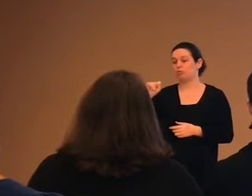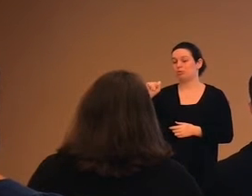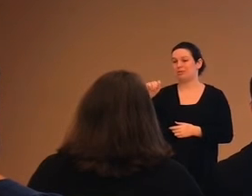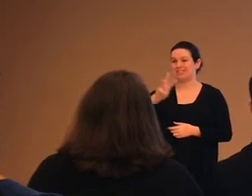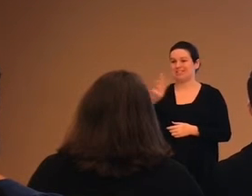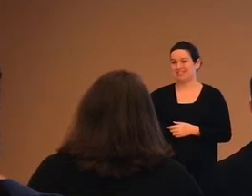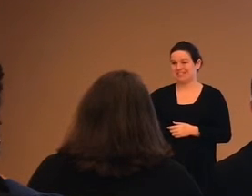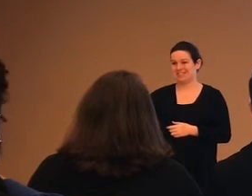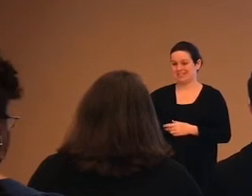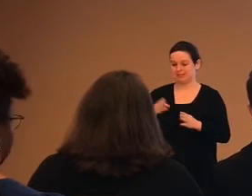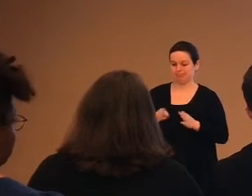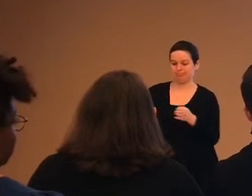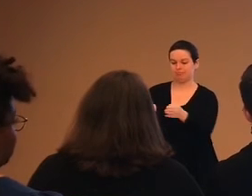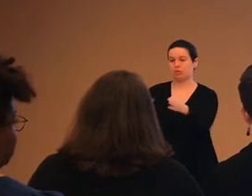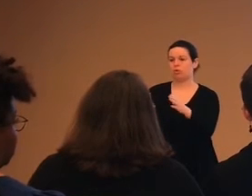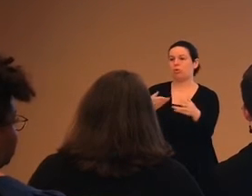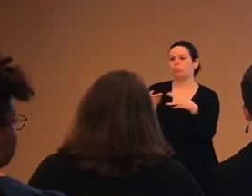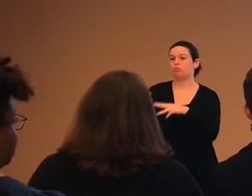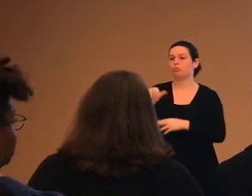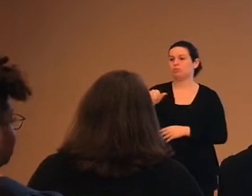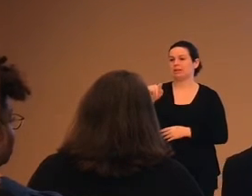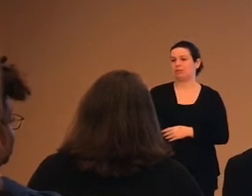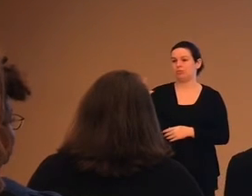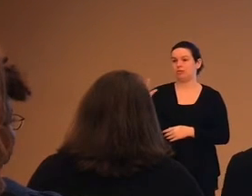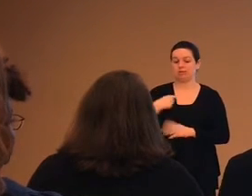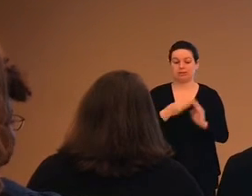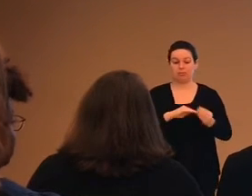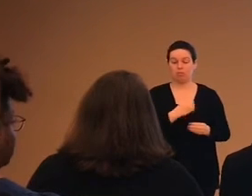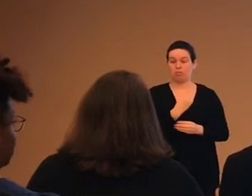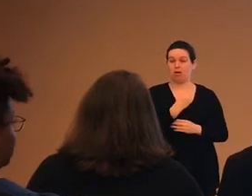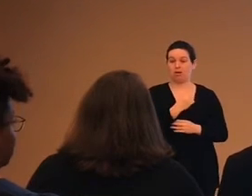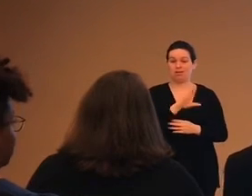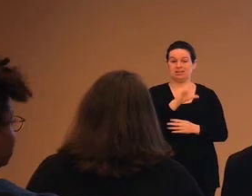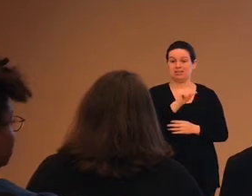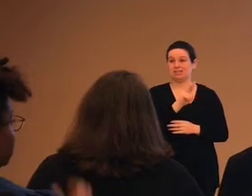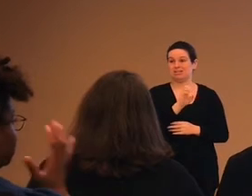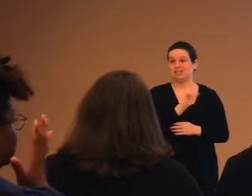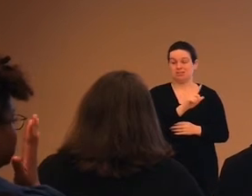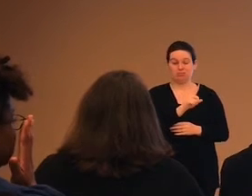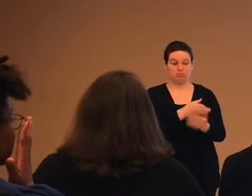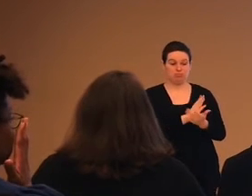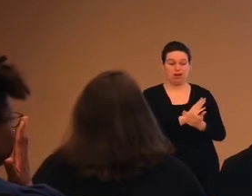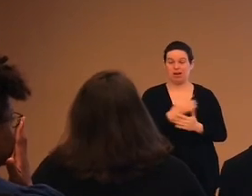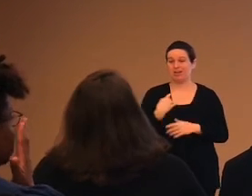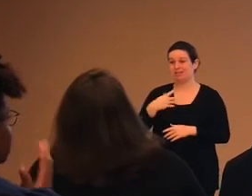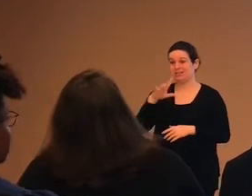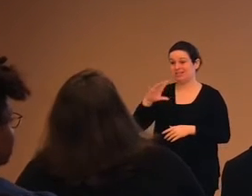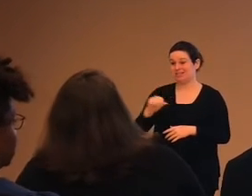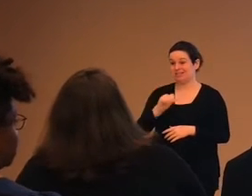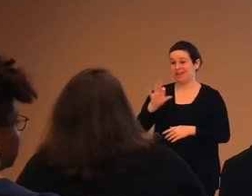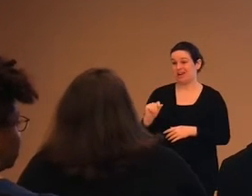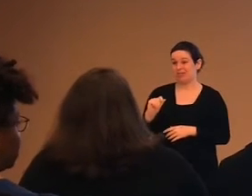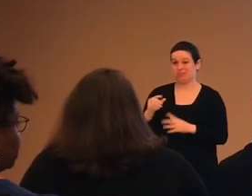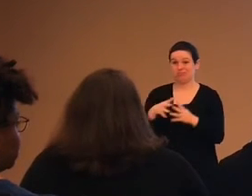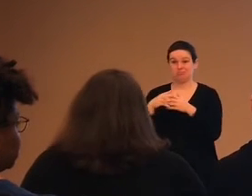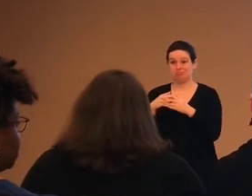Louis and also number one in civil rights the African American freedom struggle, which is still open upstairs so you can definitely?